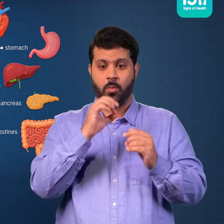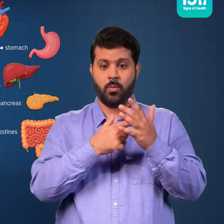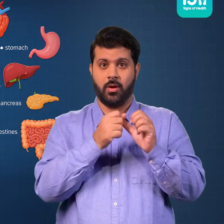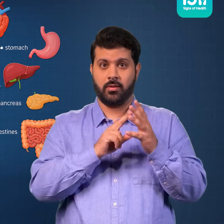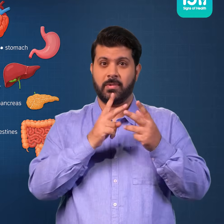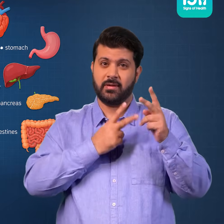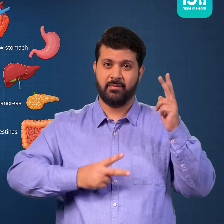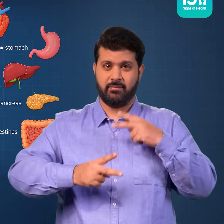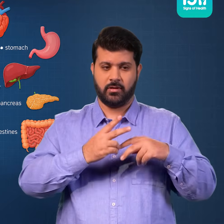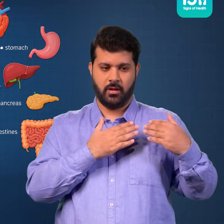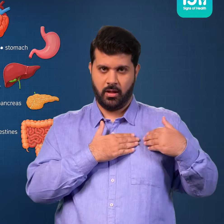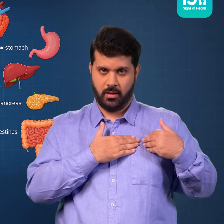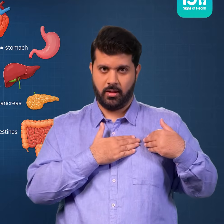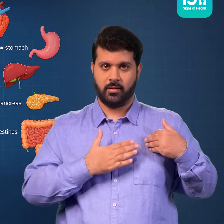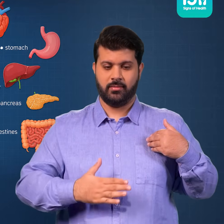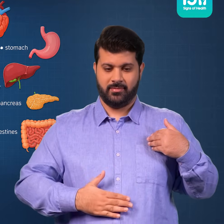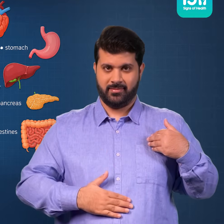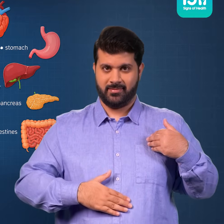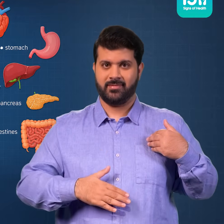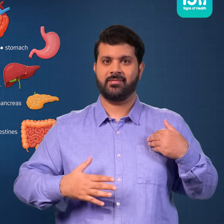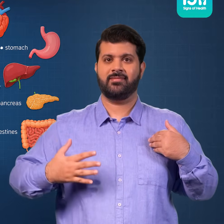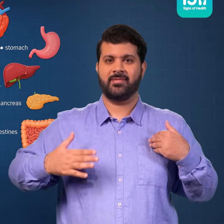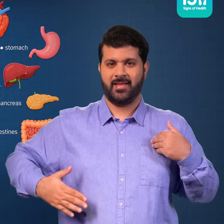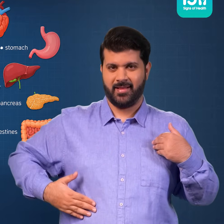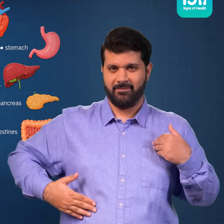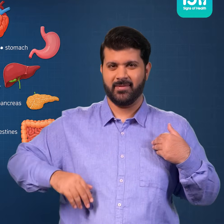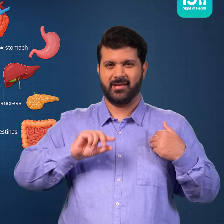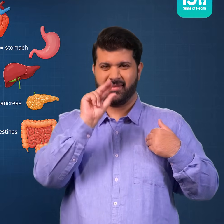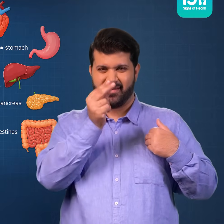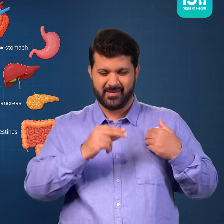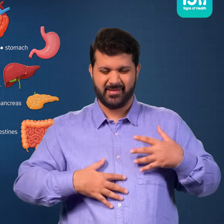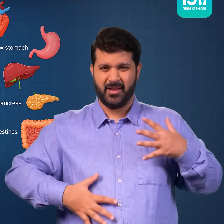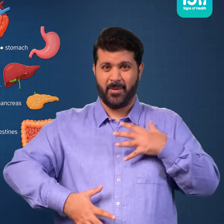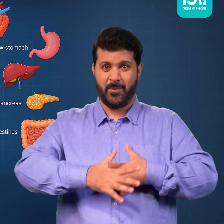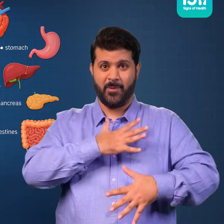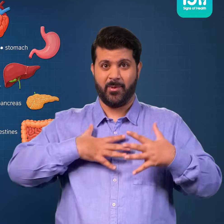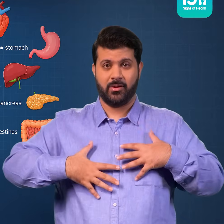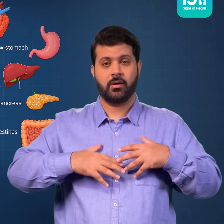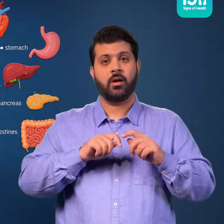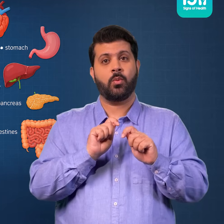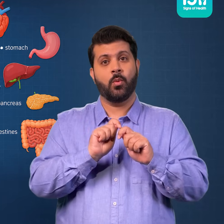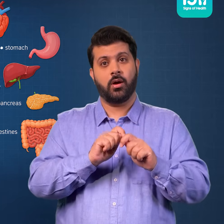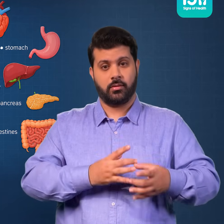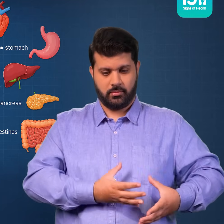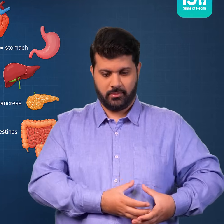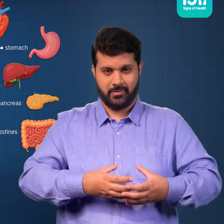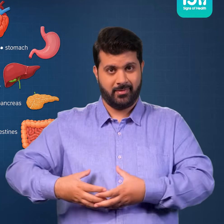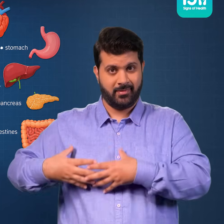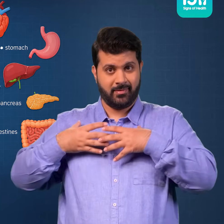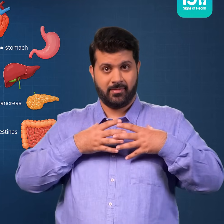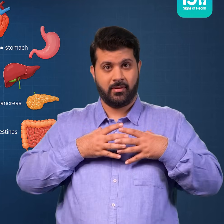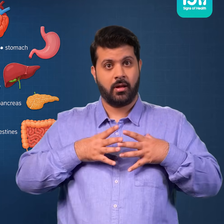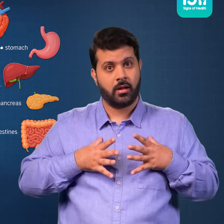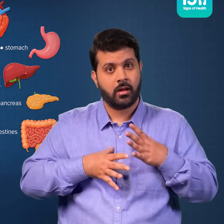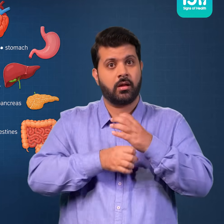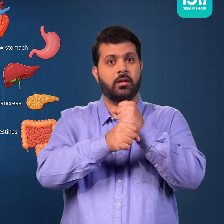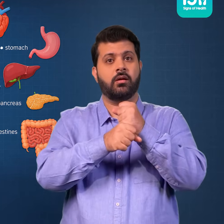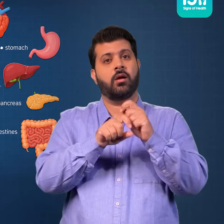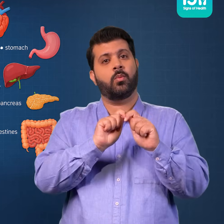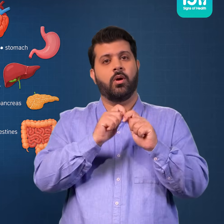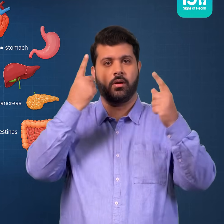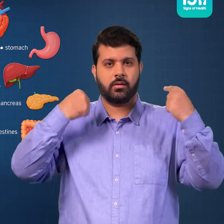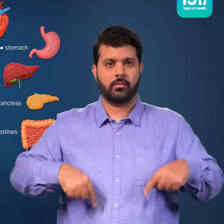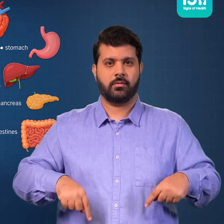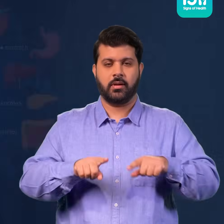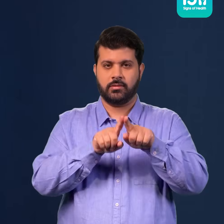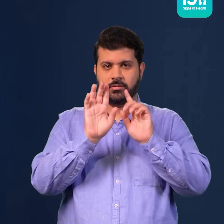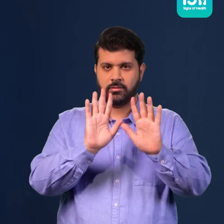It is a group of organs like the heart, stomach, liver, and intestines that work together to perform a major function in the body.